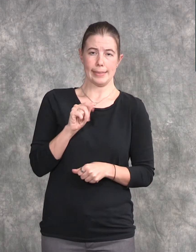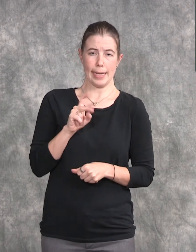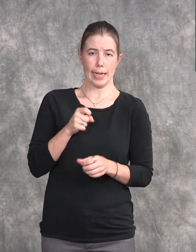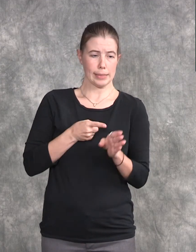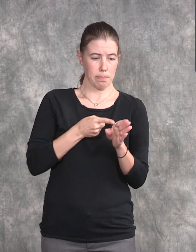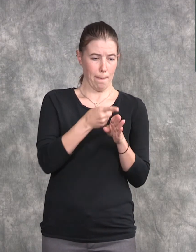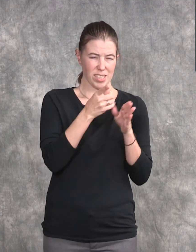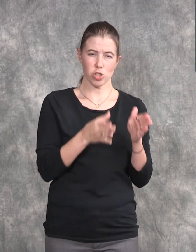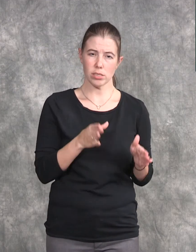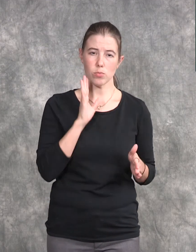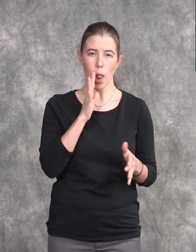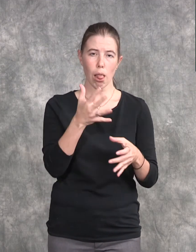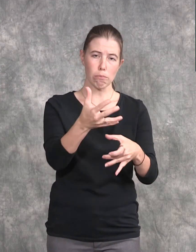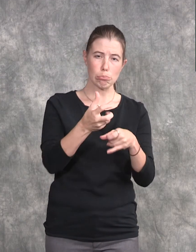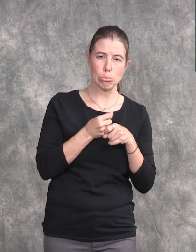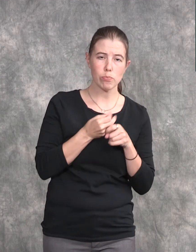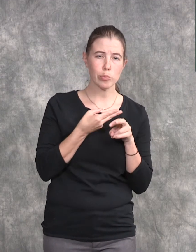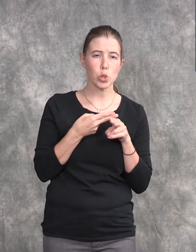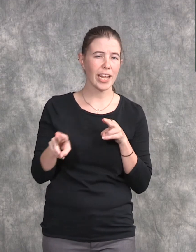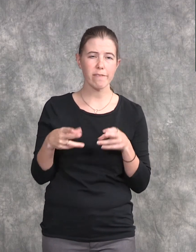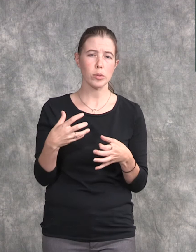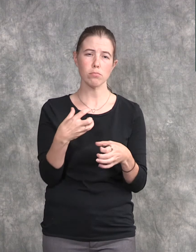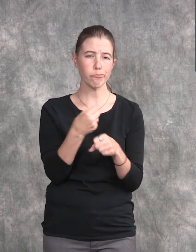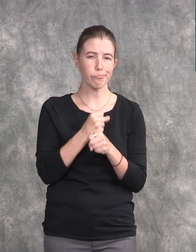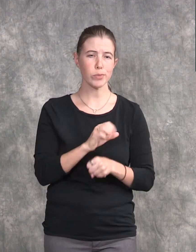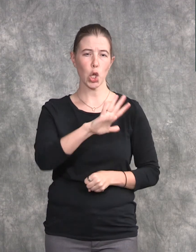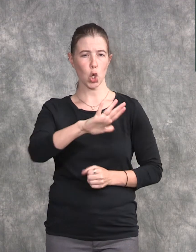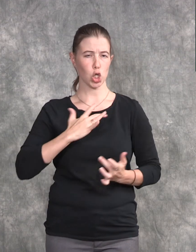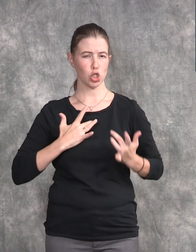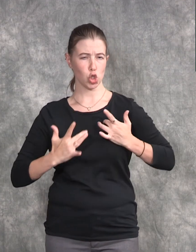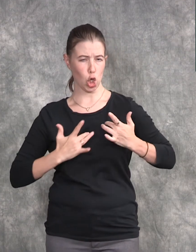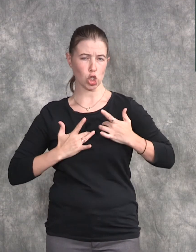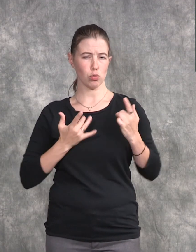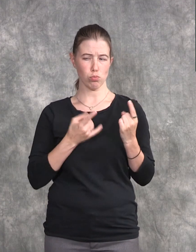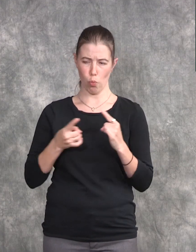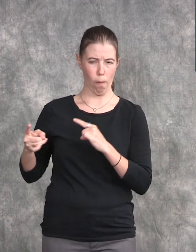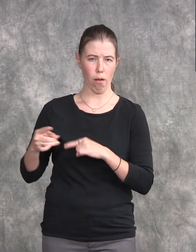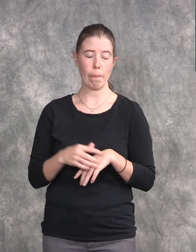An intake specialist will take a brief summary of your concerns